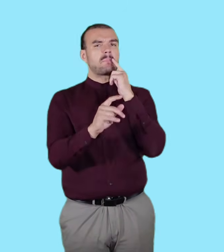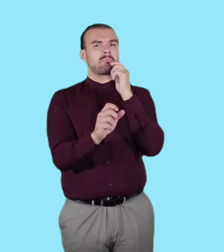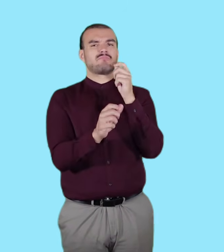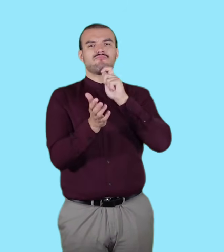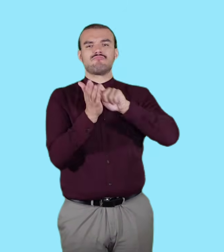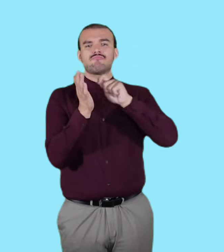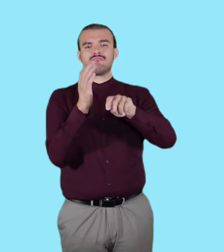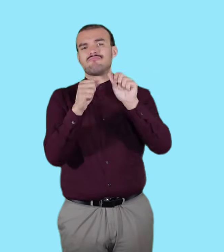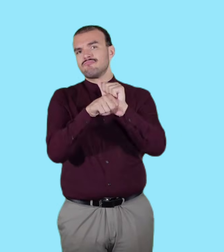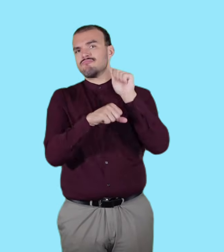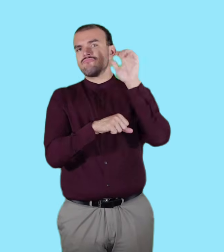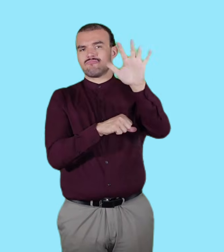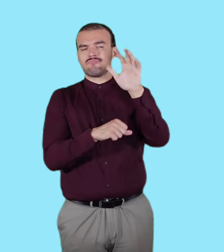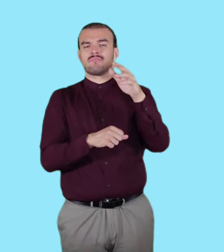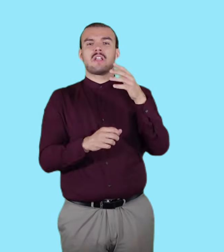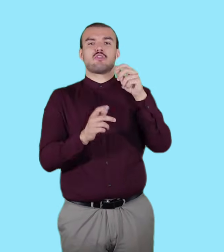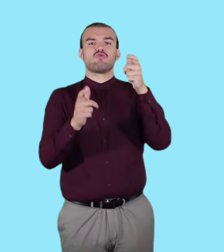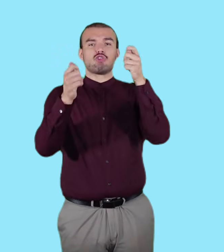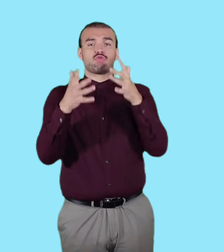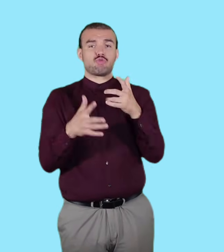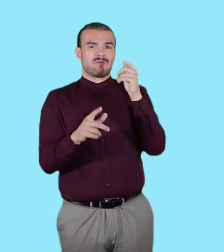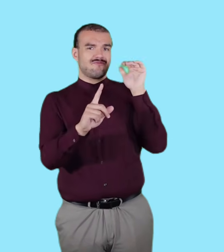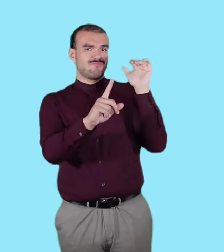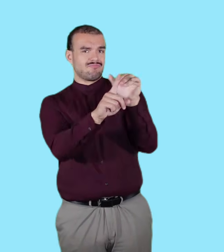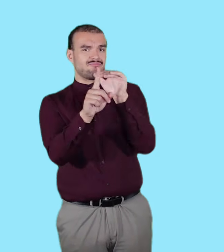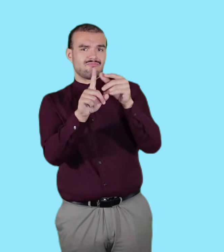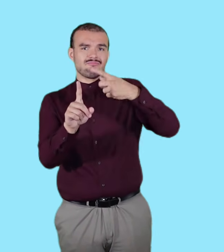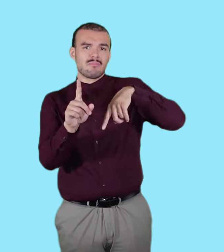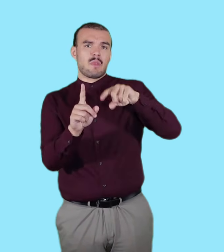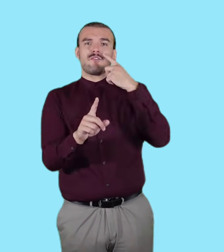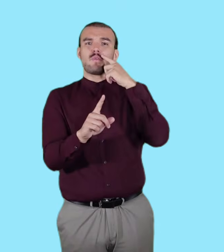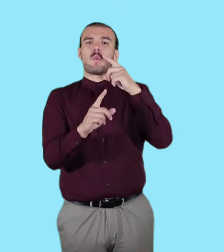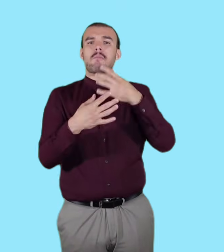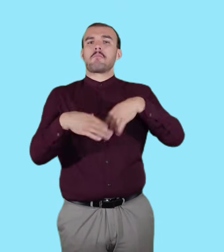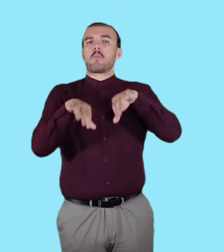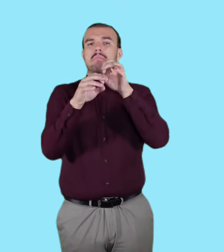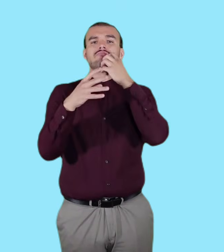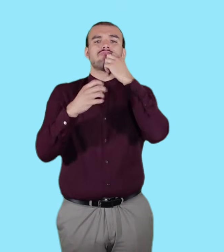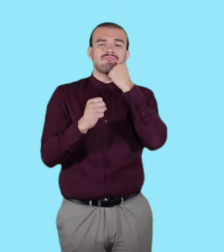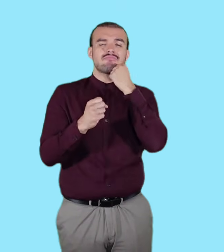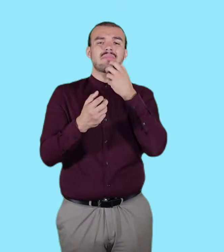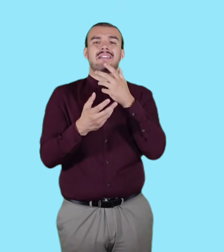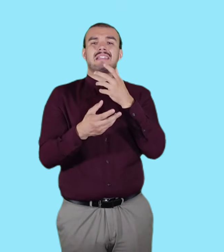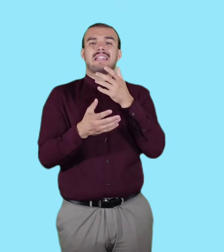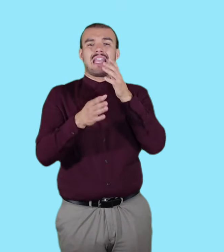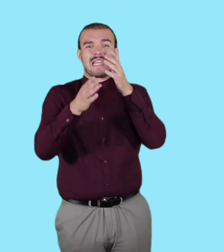to state Medicaid directors, reminding them of the importance of engaging Medicaid recipients,